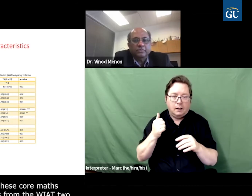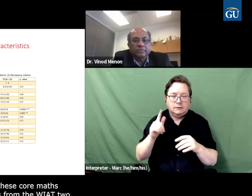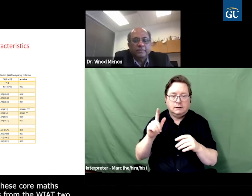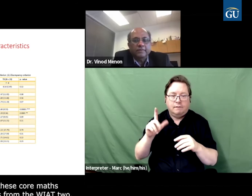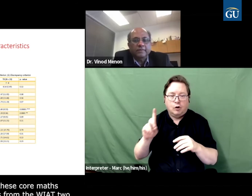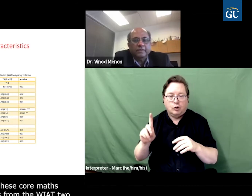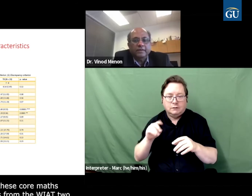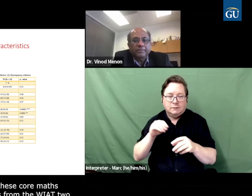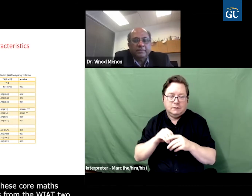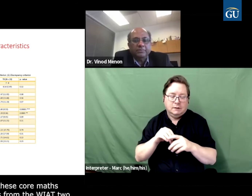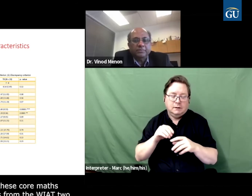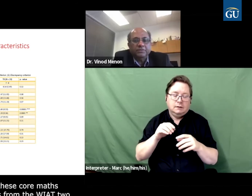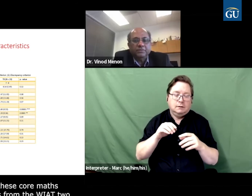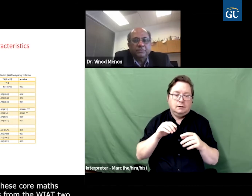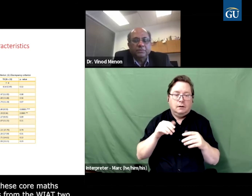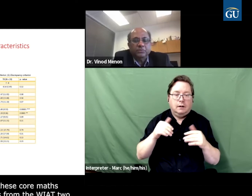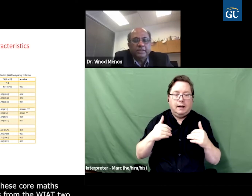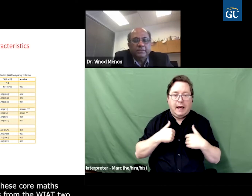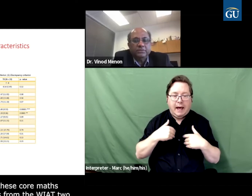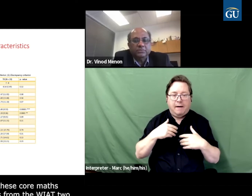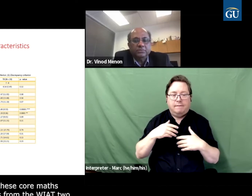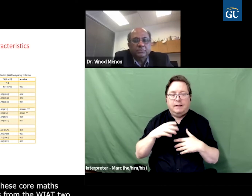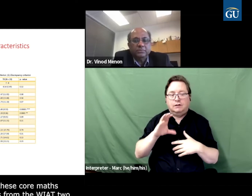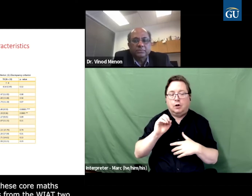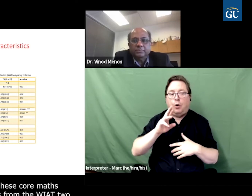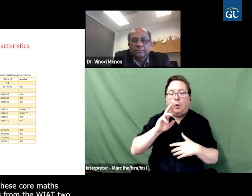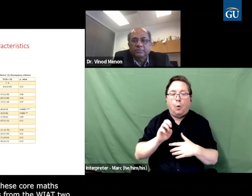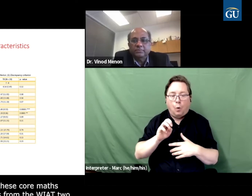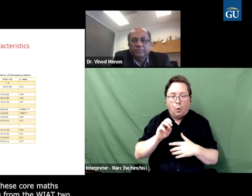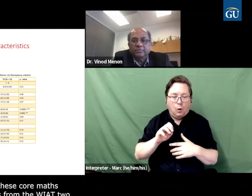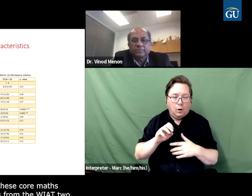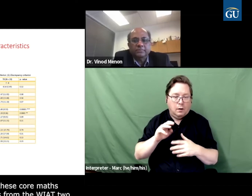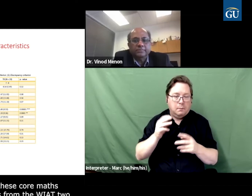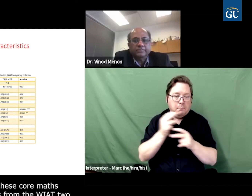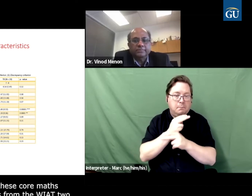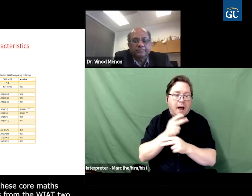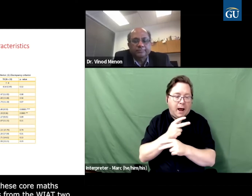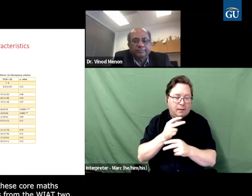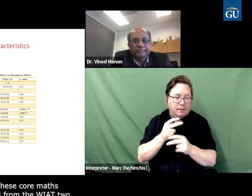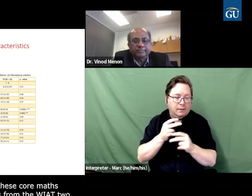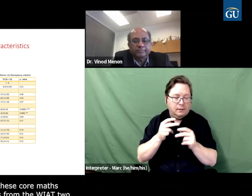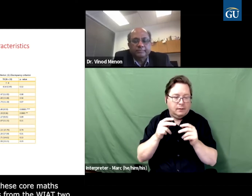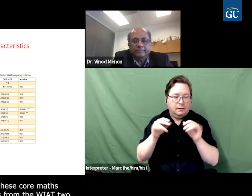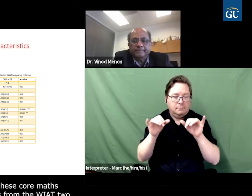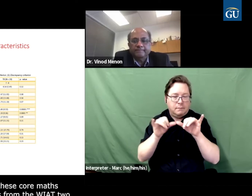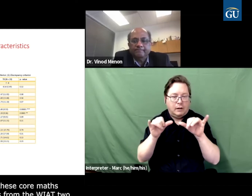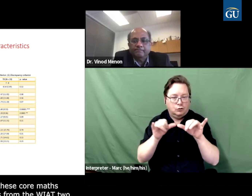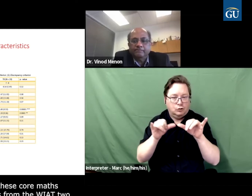these core math measures from the wired to